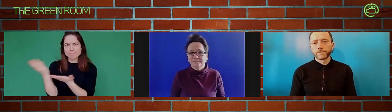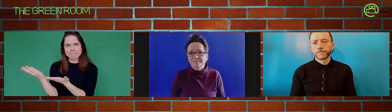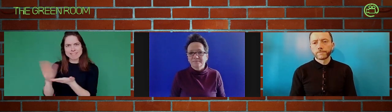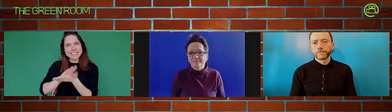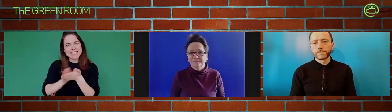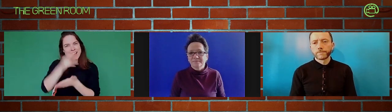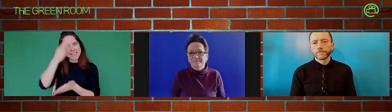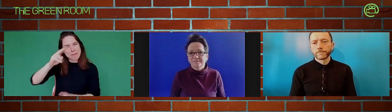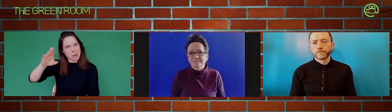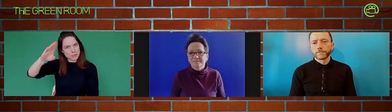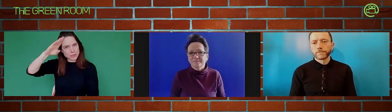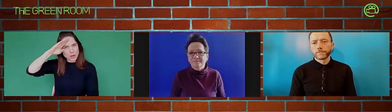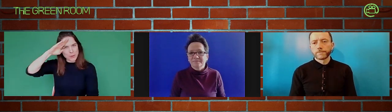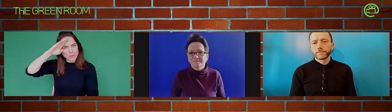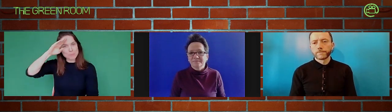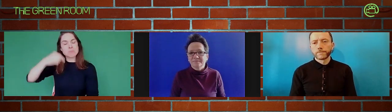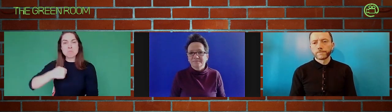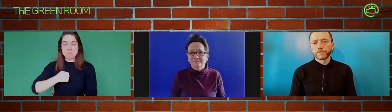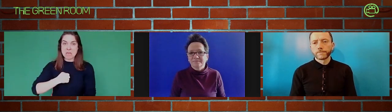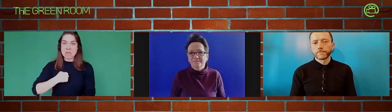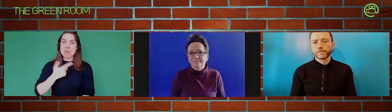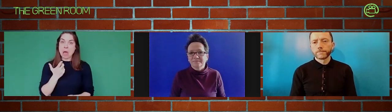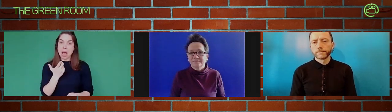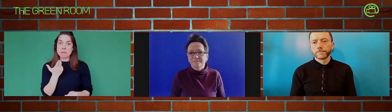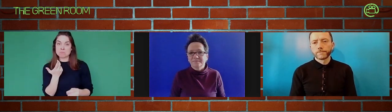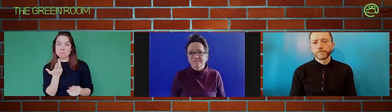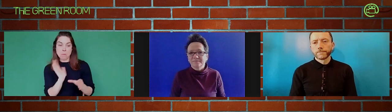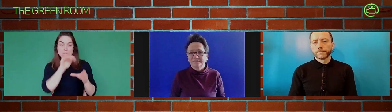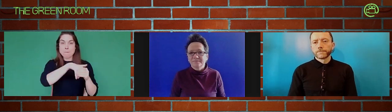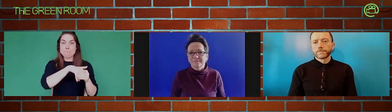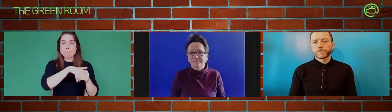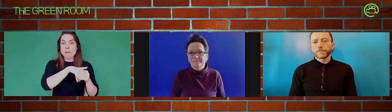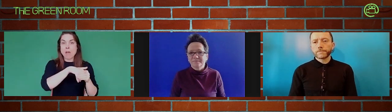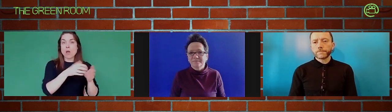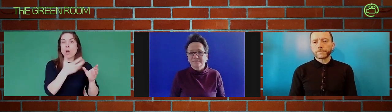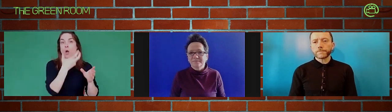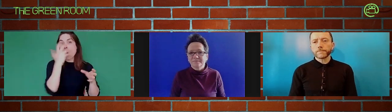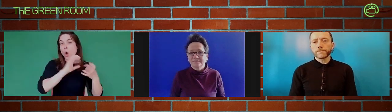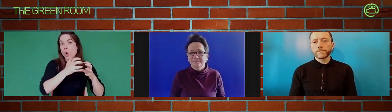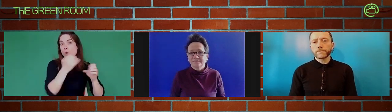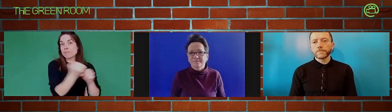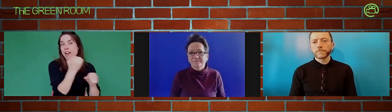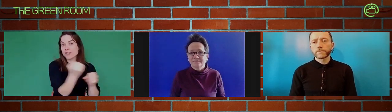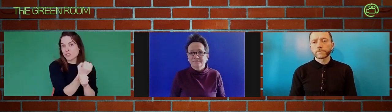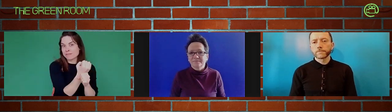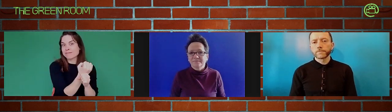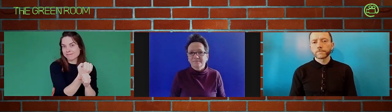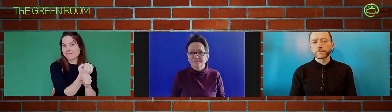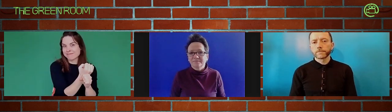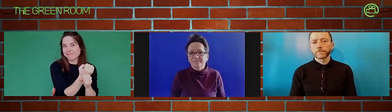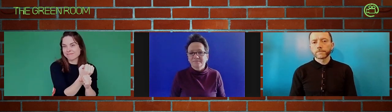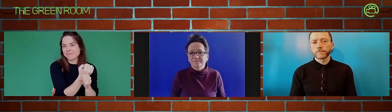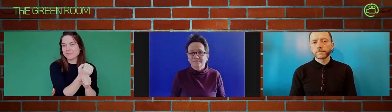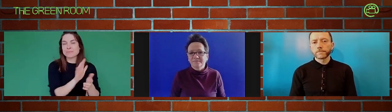and I am one half of Hot Coals Productions I'm a woman in my 30s I'm slim